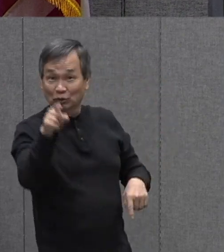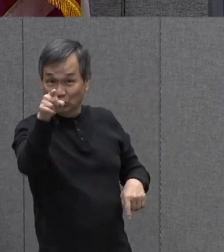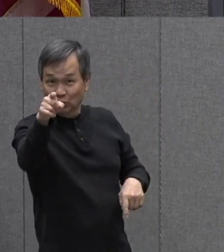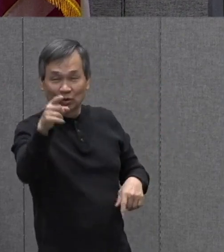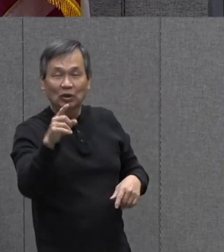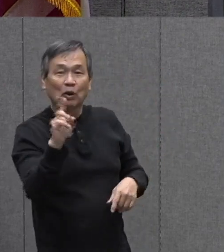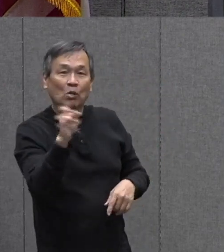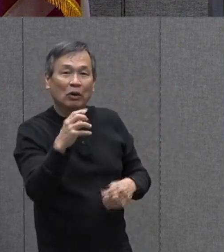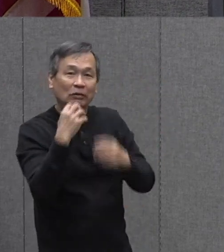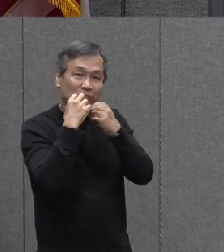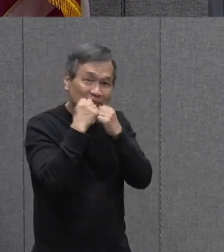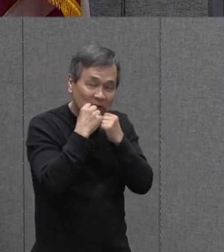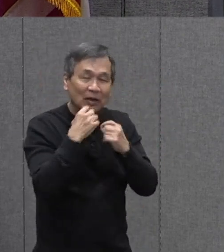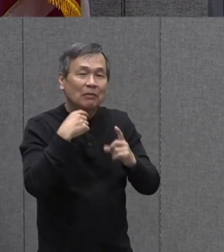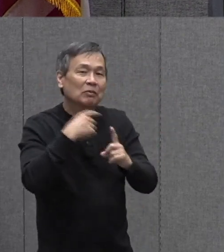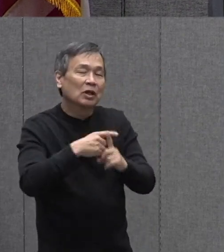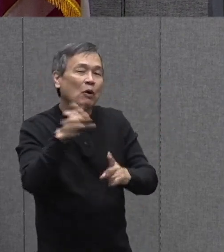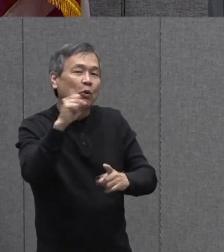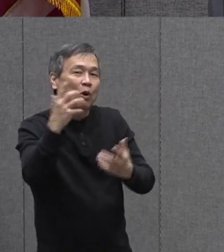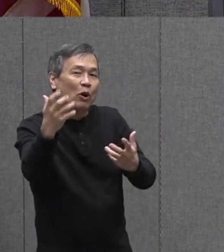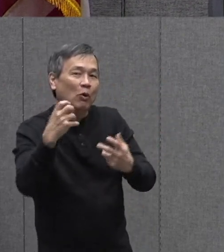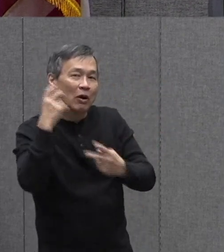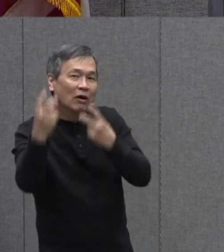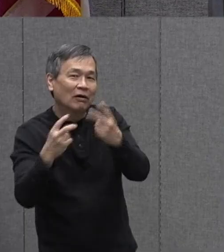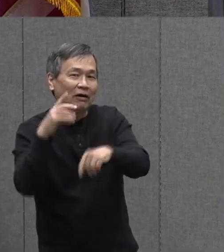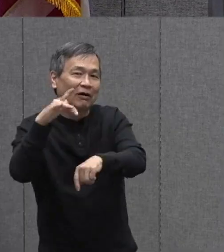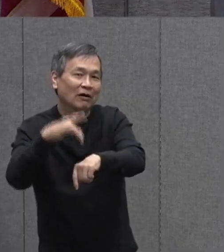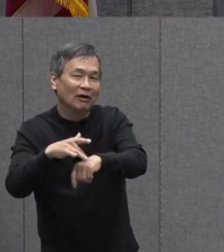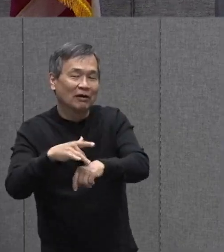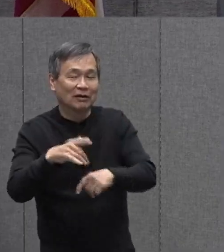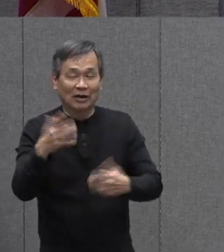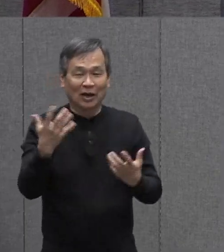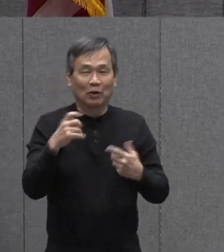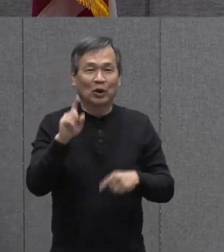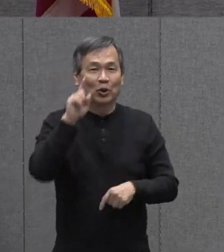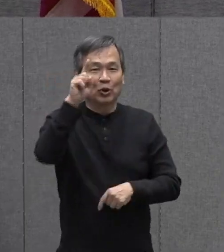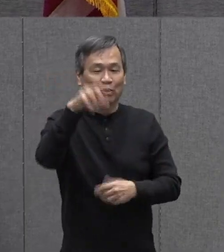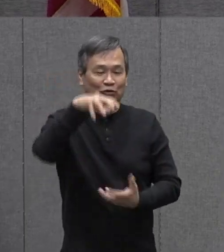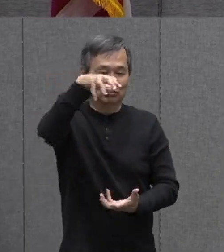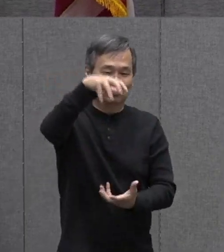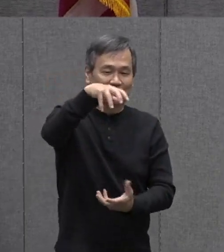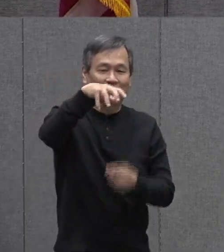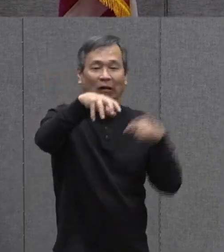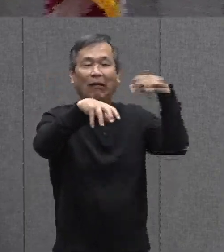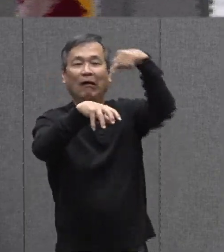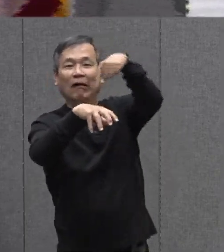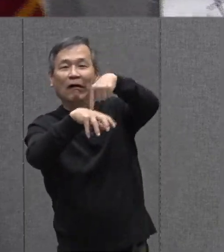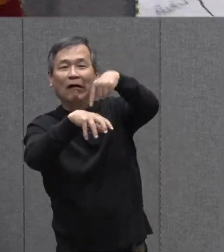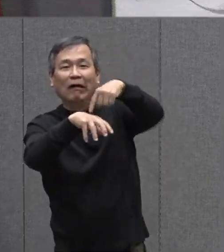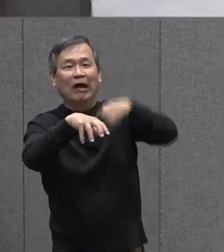I also really, really, really wanna go to Antarctica. All right friends, so now that we have our diagram, and we've thought a little bit about